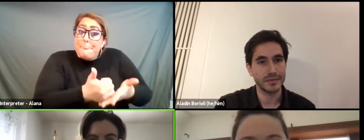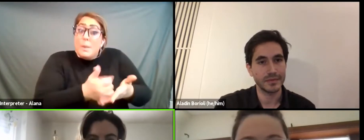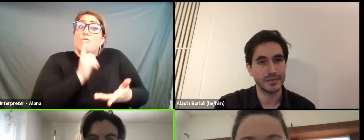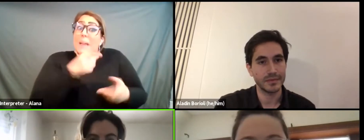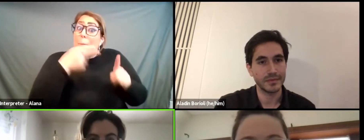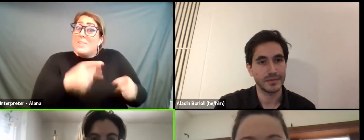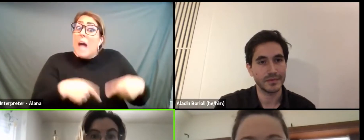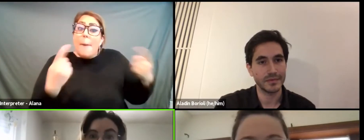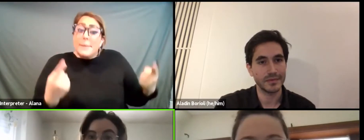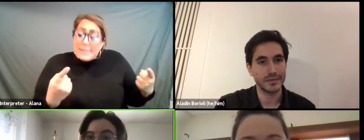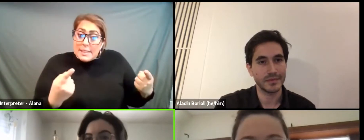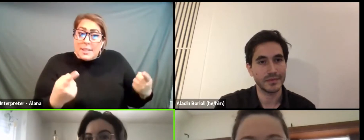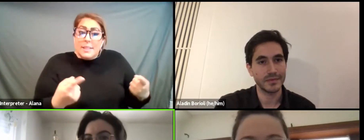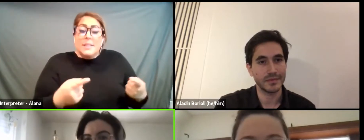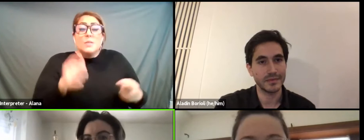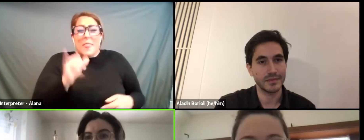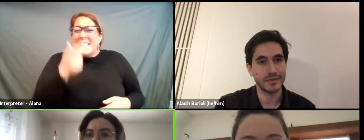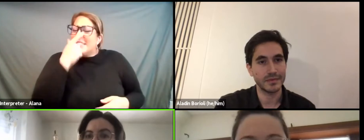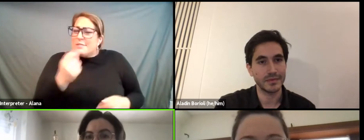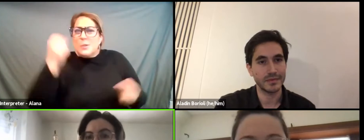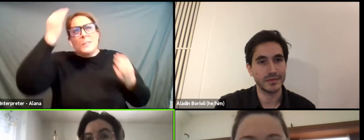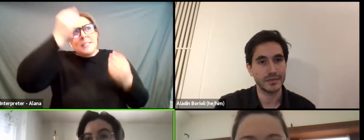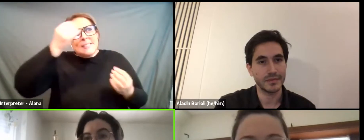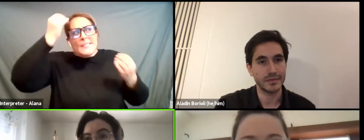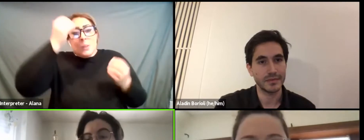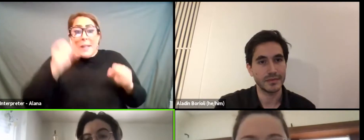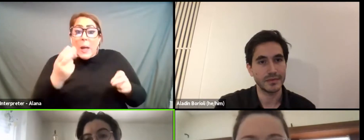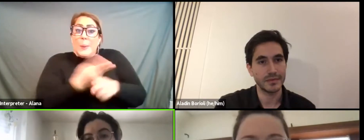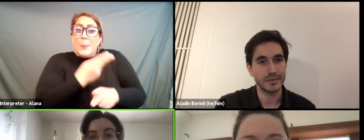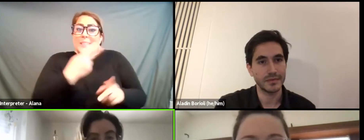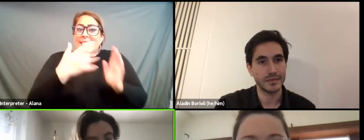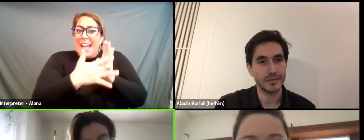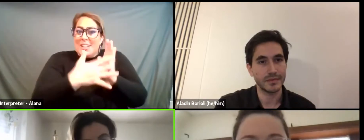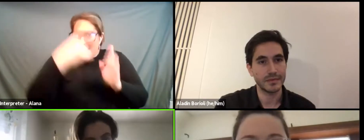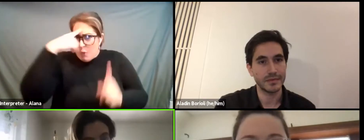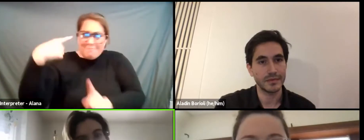really—it's an interesting fact that we can then actually create more trust and more bond with the